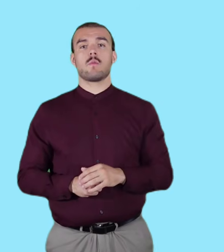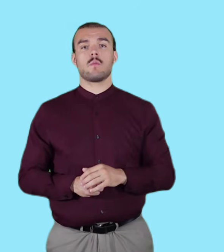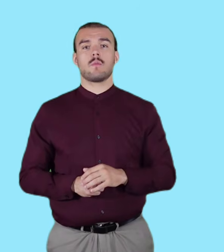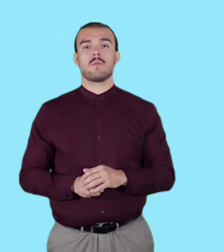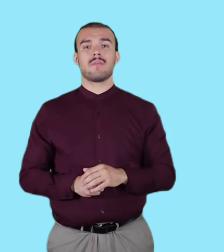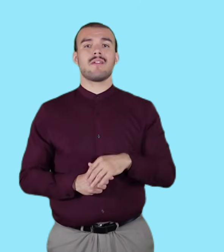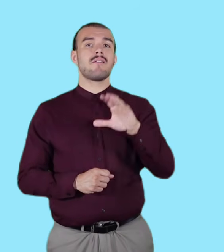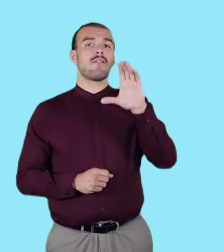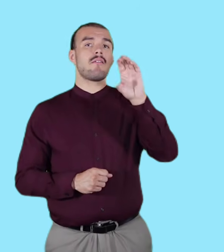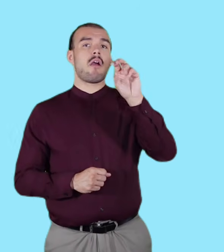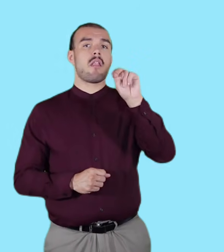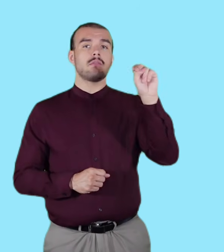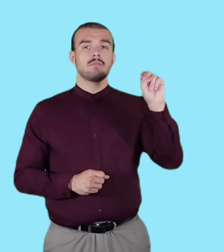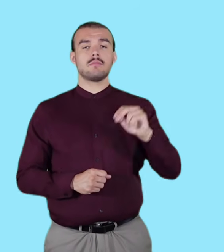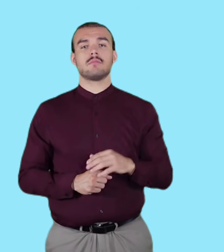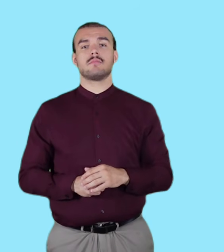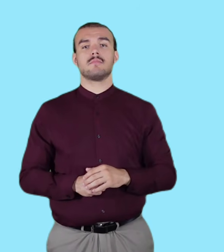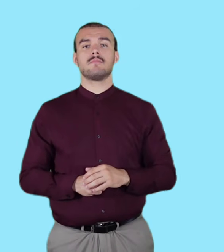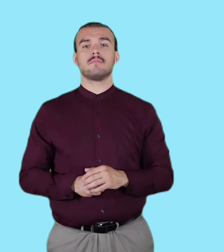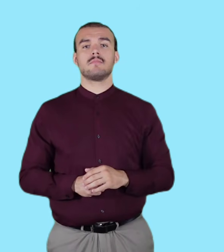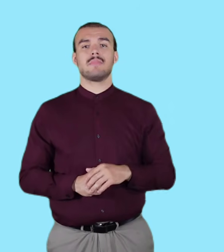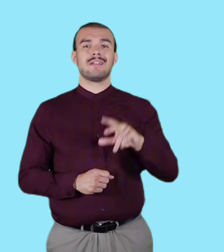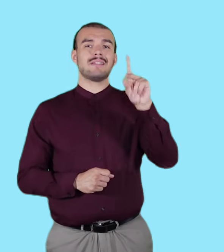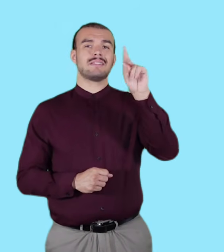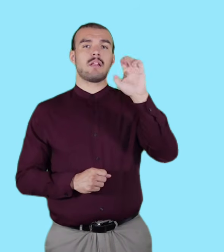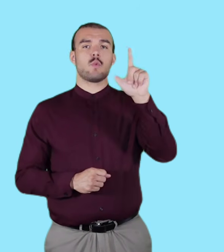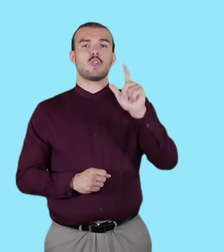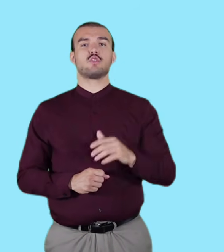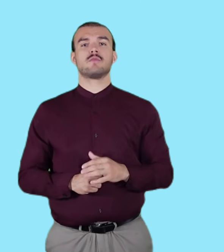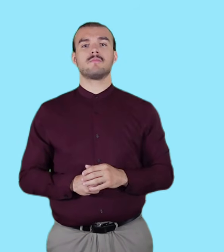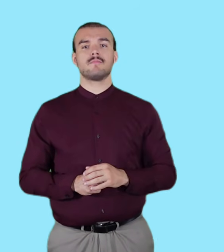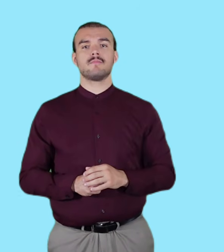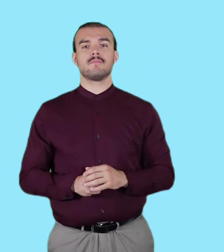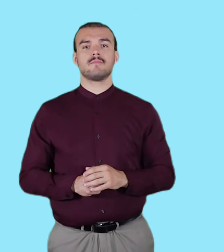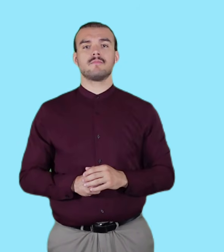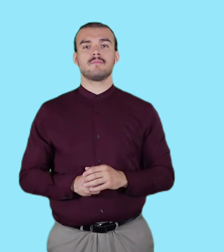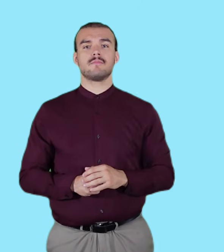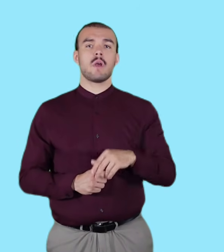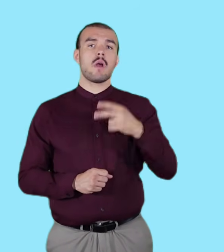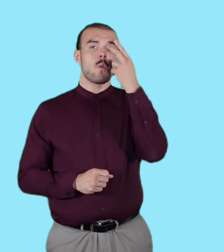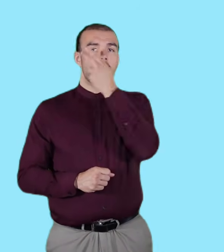Connecticut, Delaware, Hawaii,